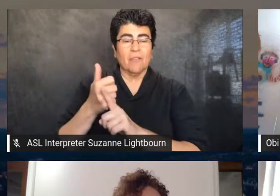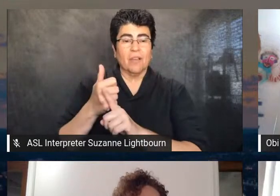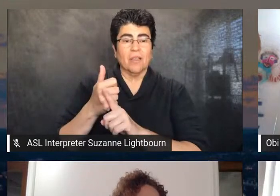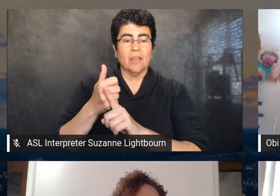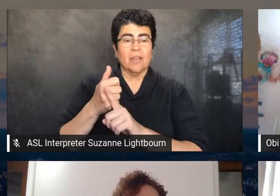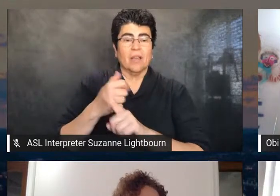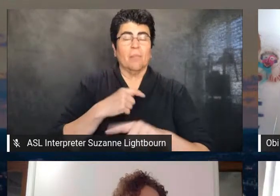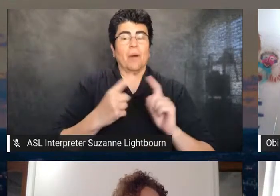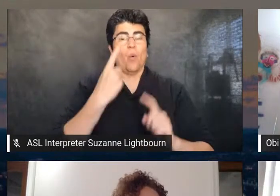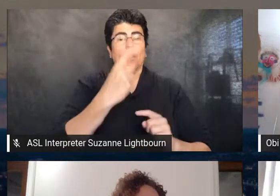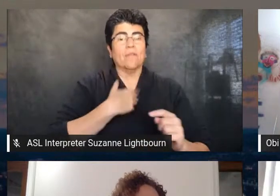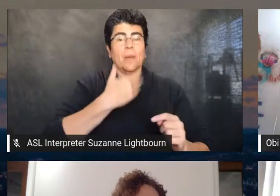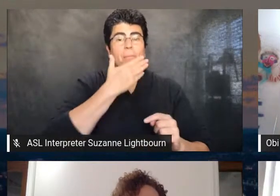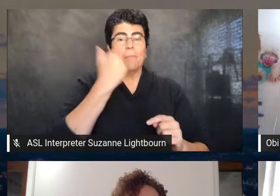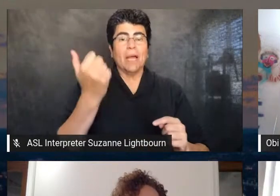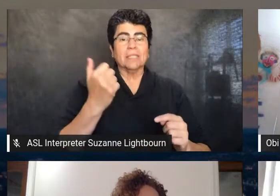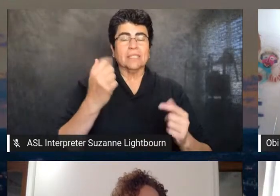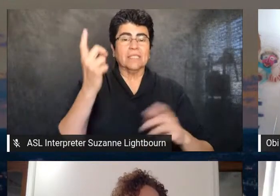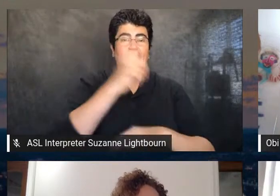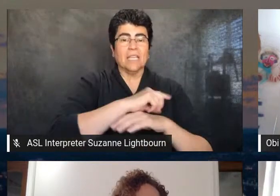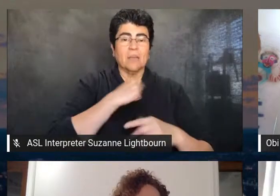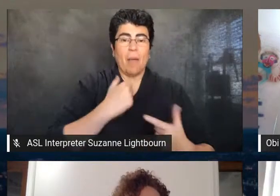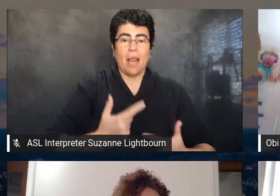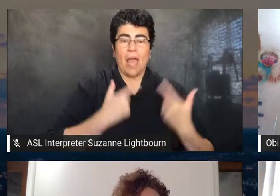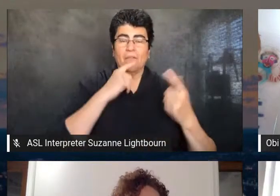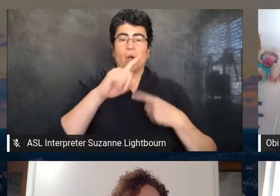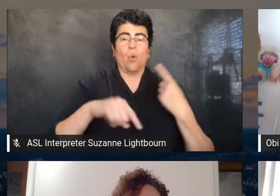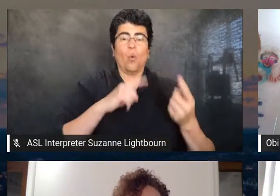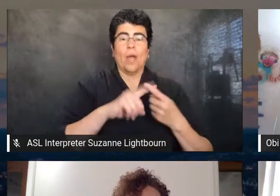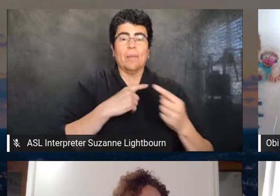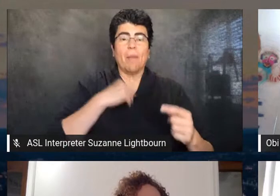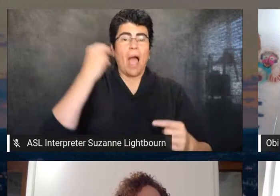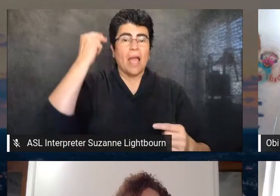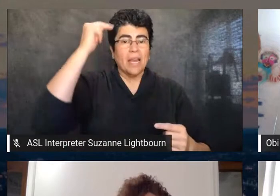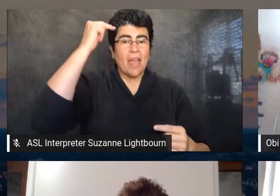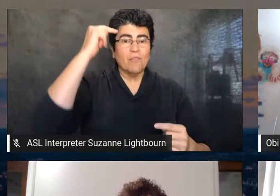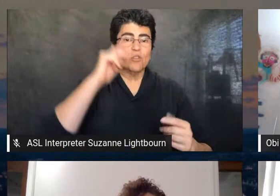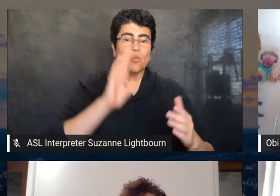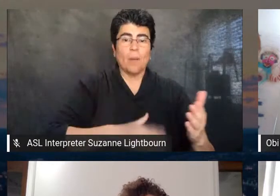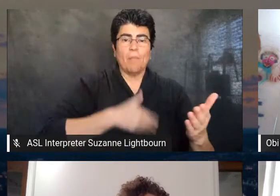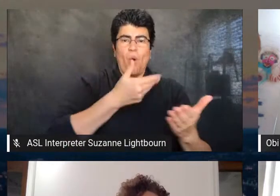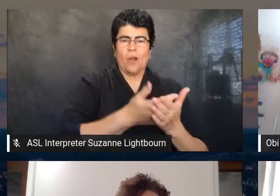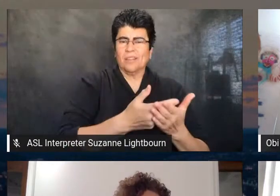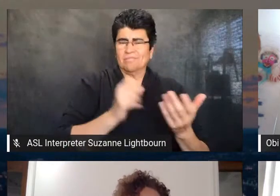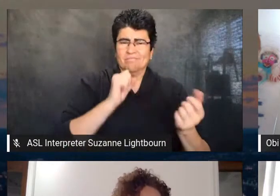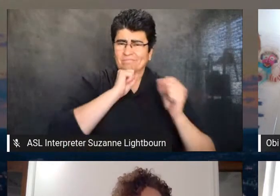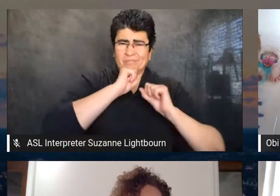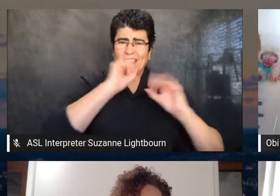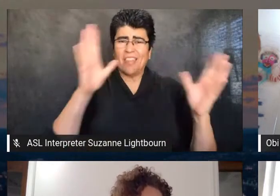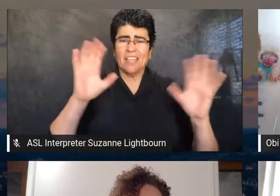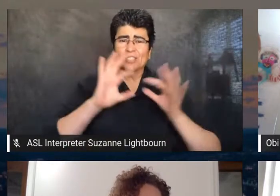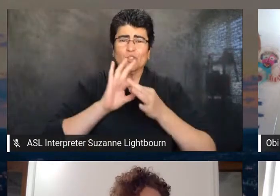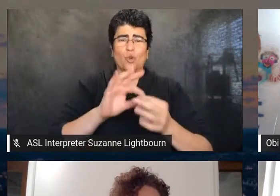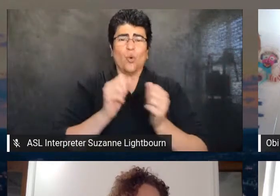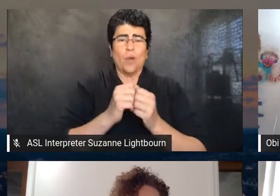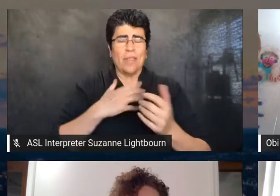was when my nephews were born. None of those had anything to do with the fact that I have cerebral palsy,